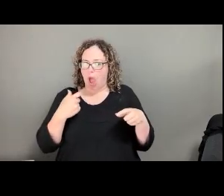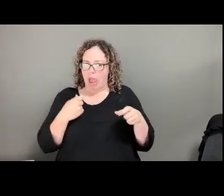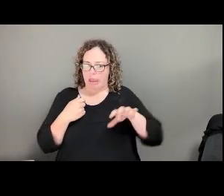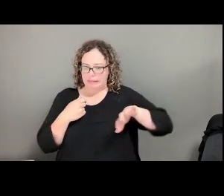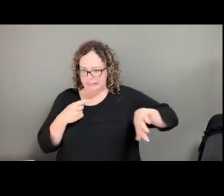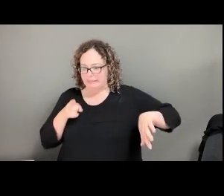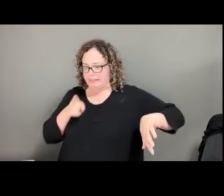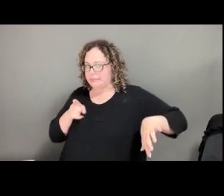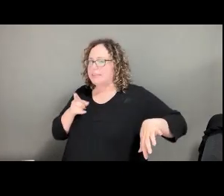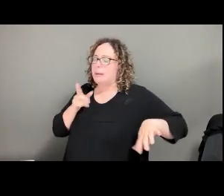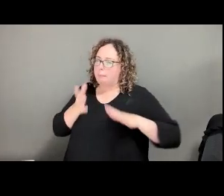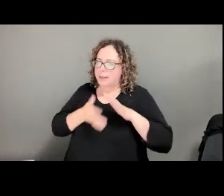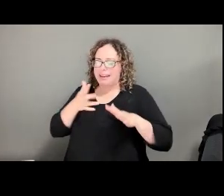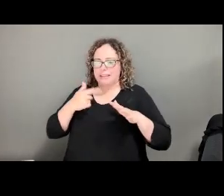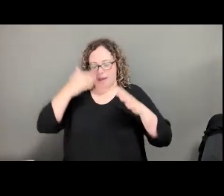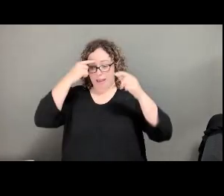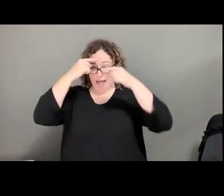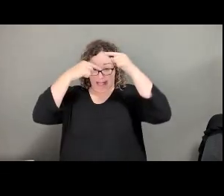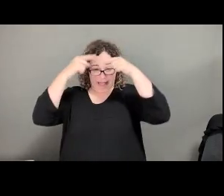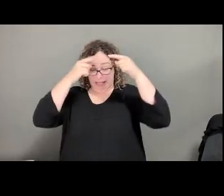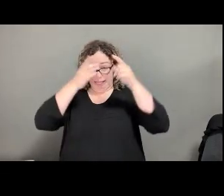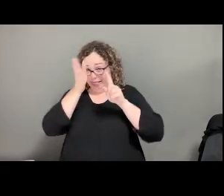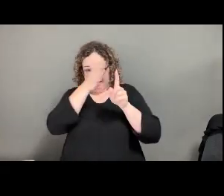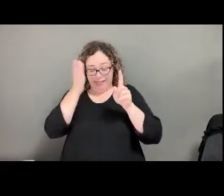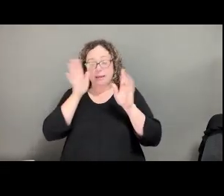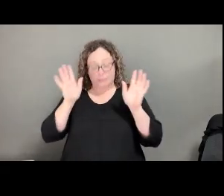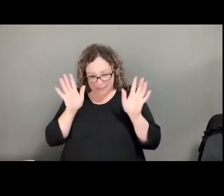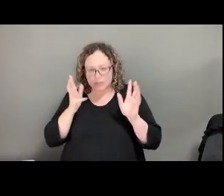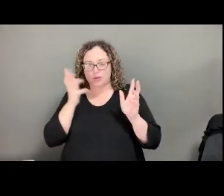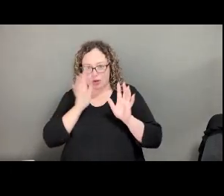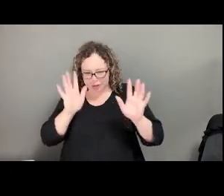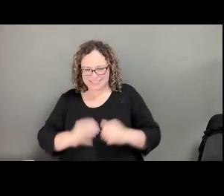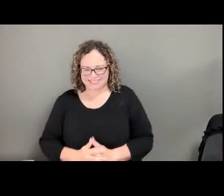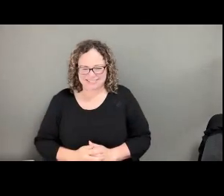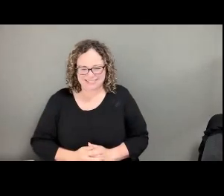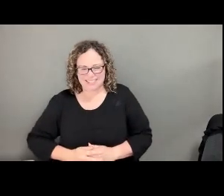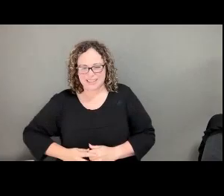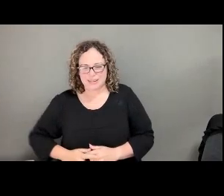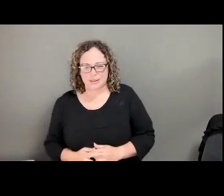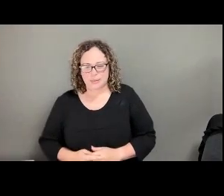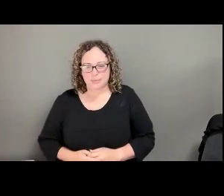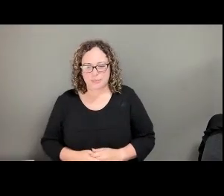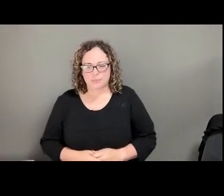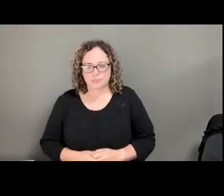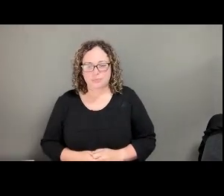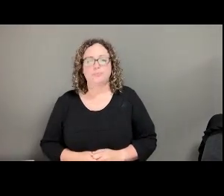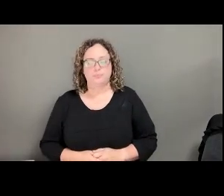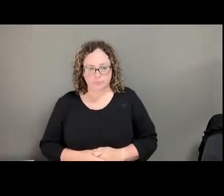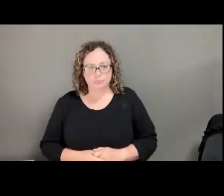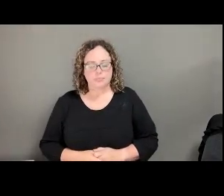Authentic. It's authentic. Very authentic. So today I wanted to talk about sensory preferences, and the image that I have.